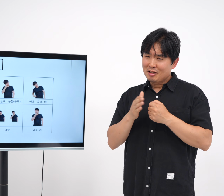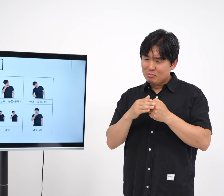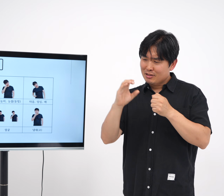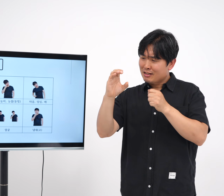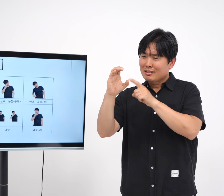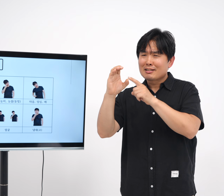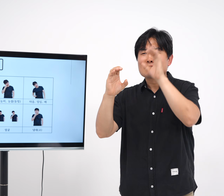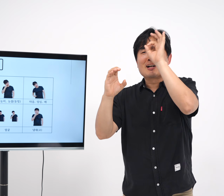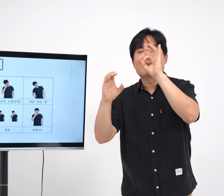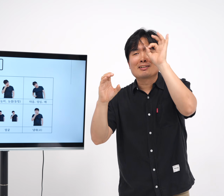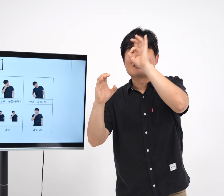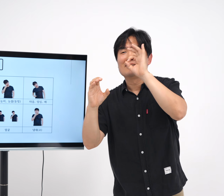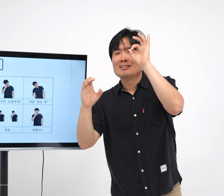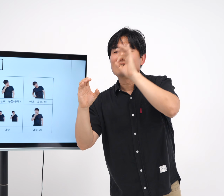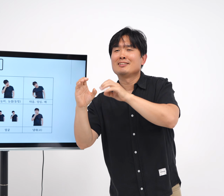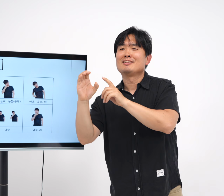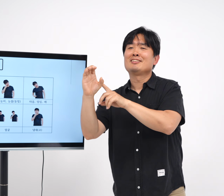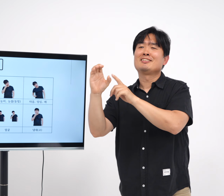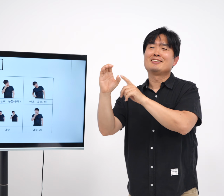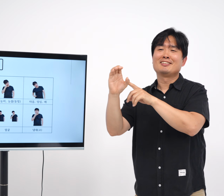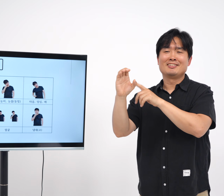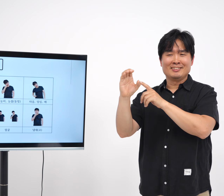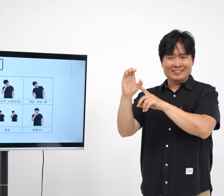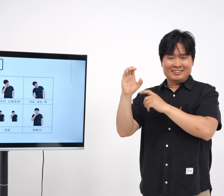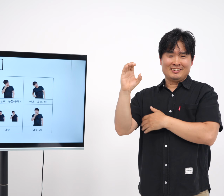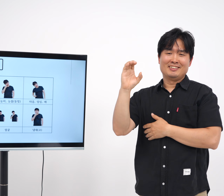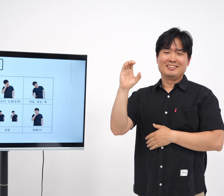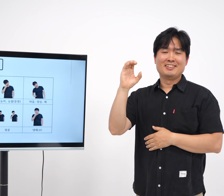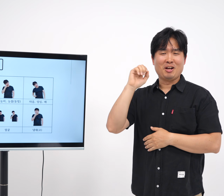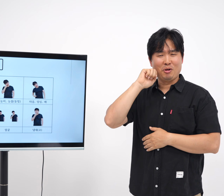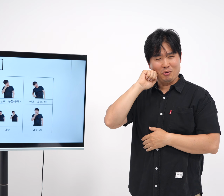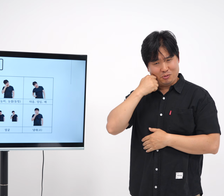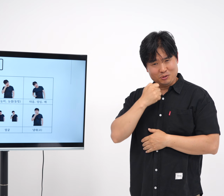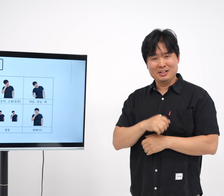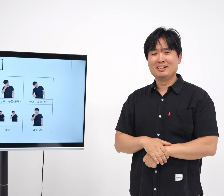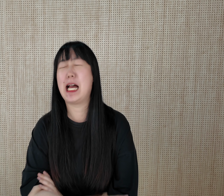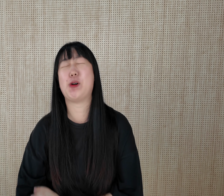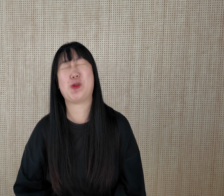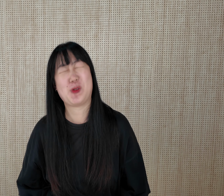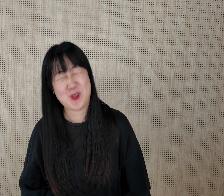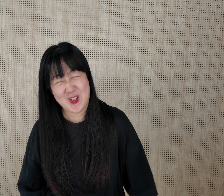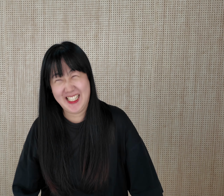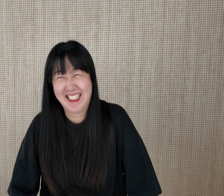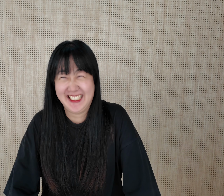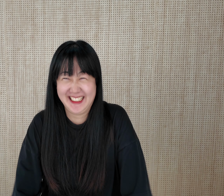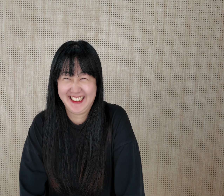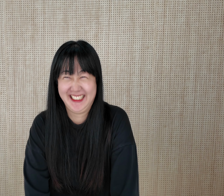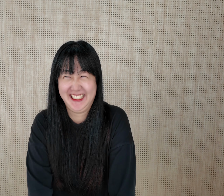so we need to find C. But it's hard to find. Oh,,,